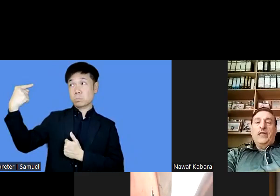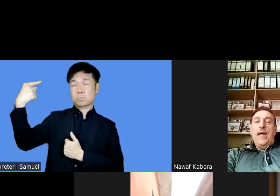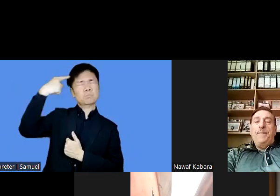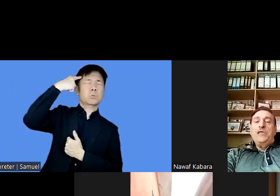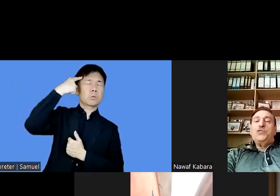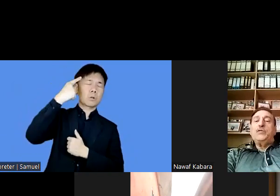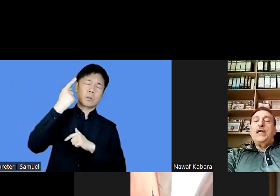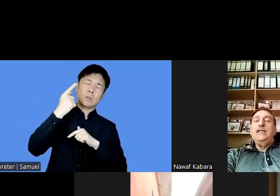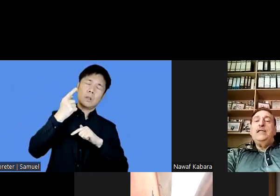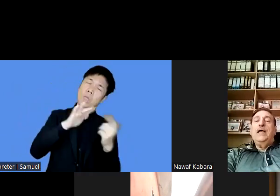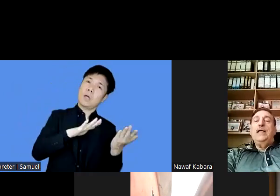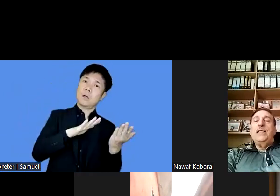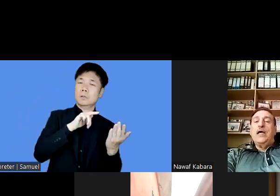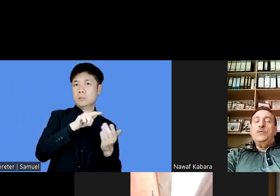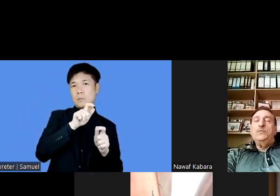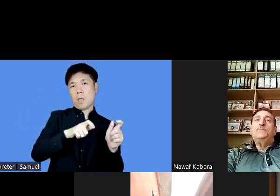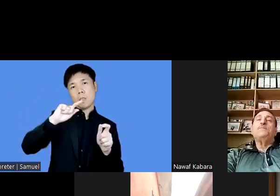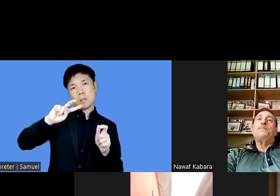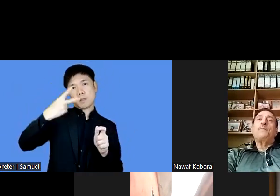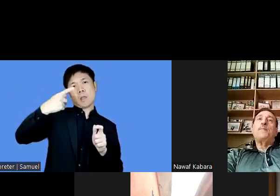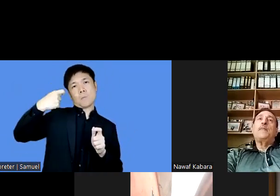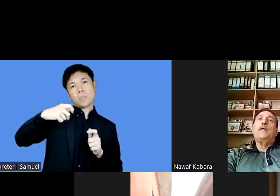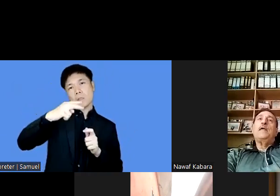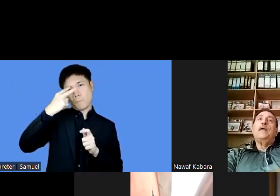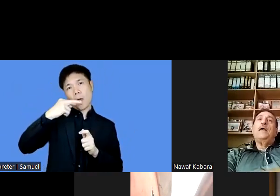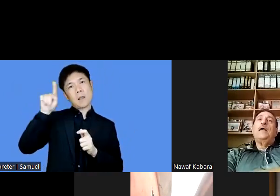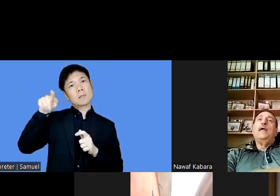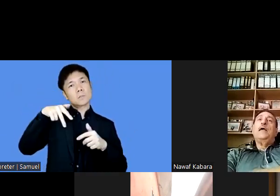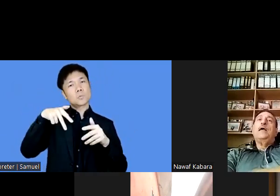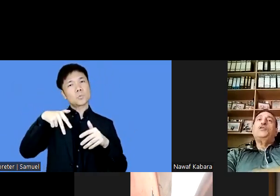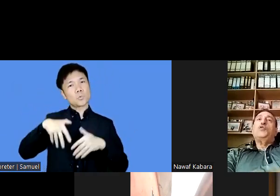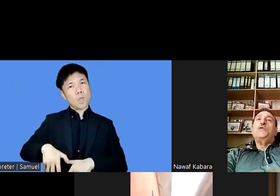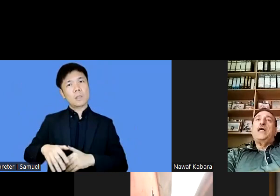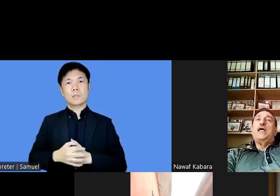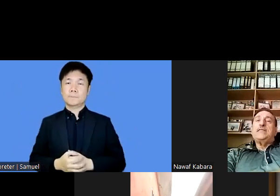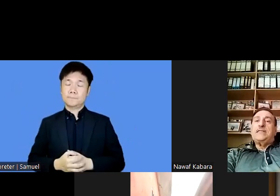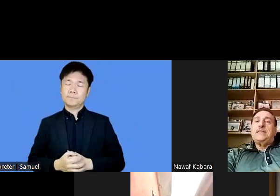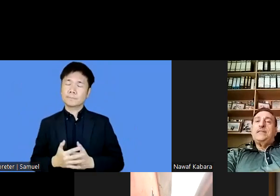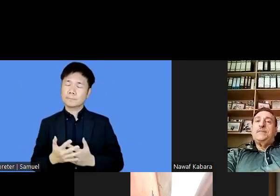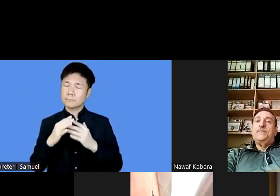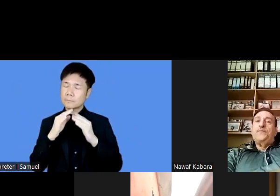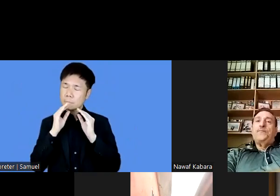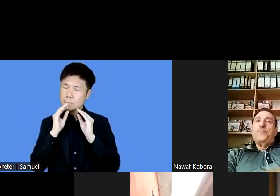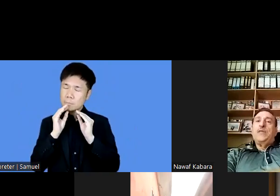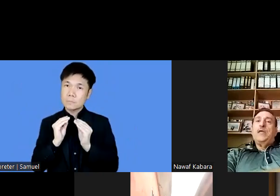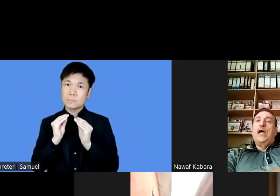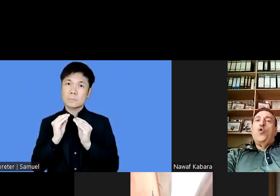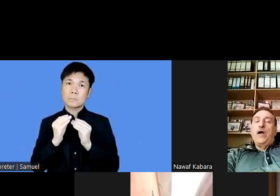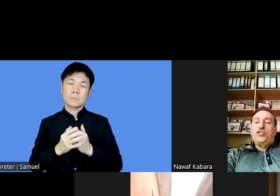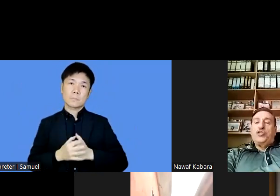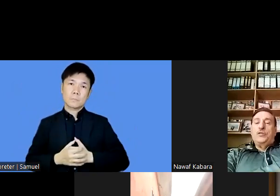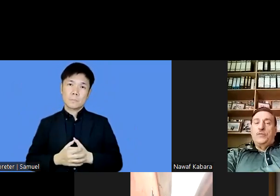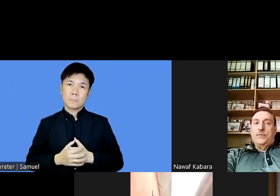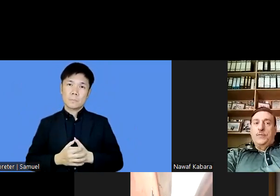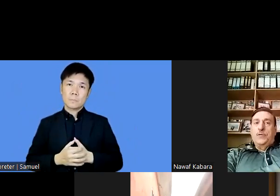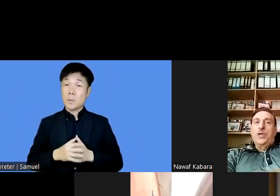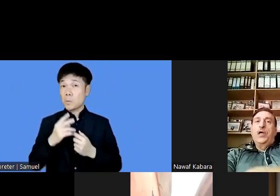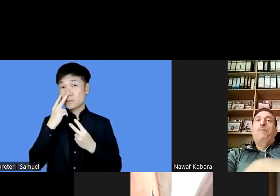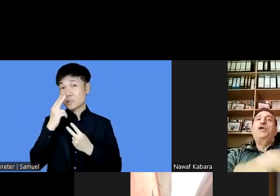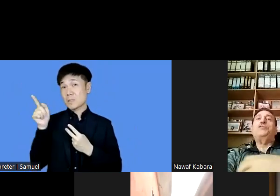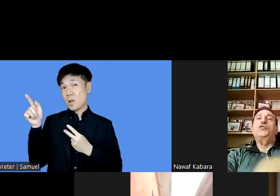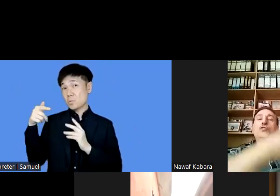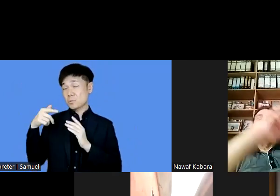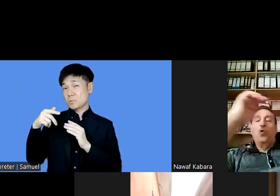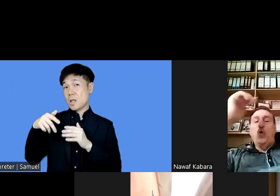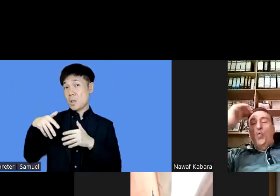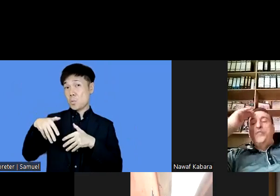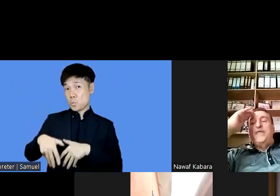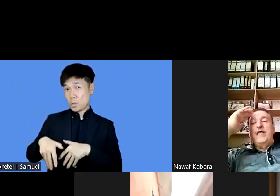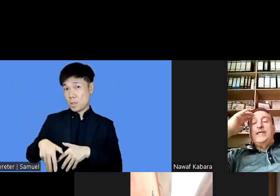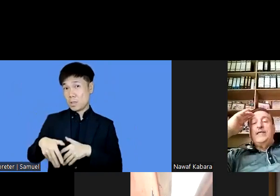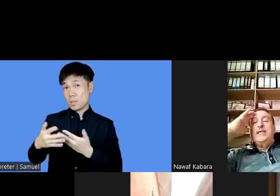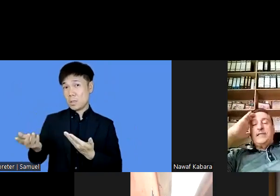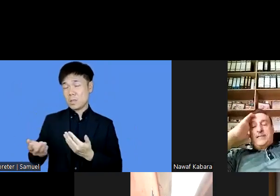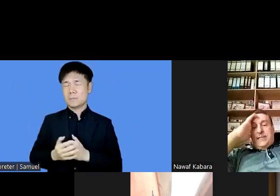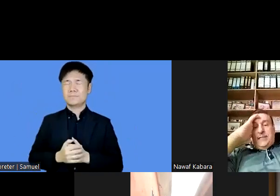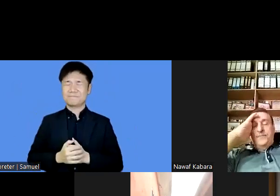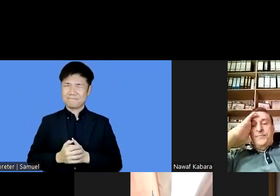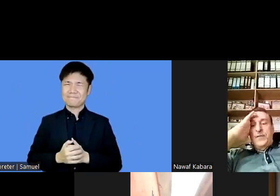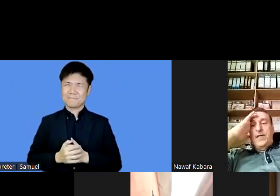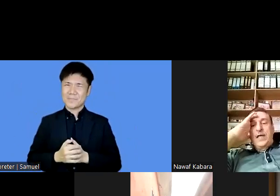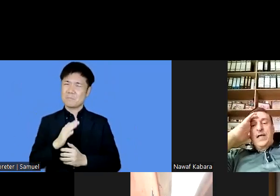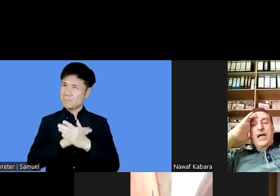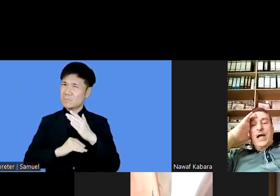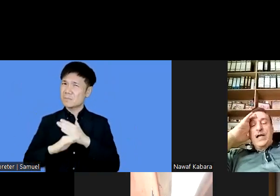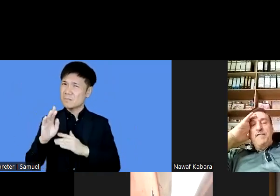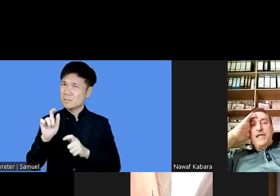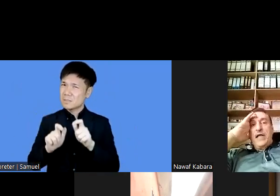What happened in Sudan now showed us how much persons with disabilities are left and are